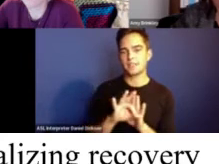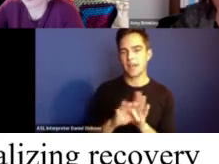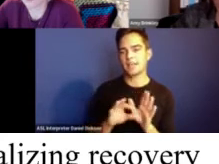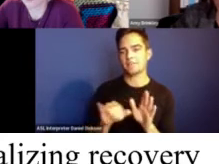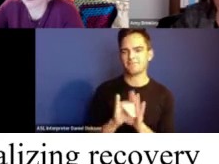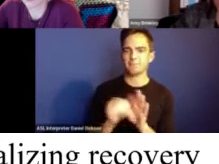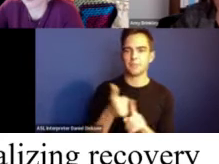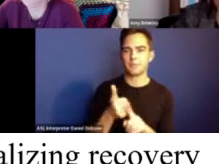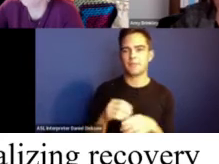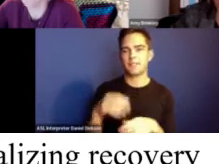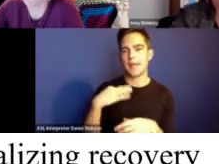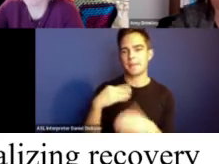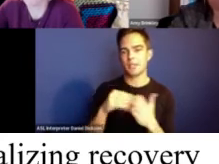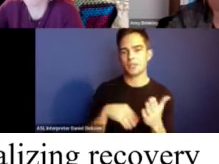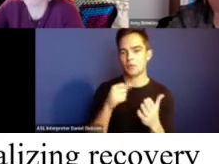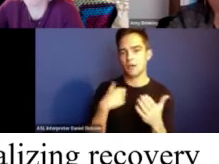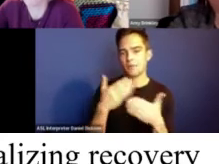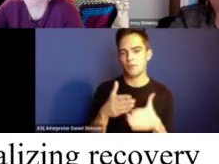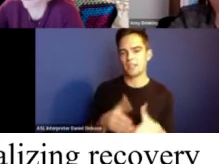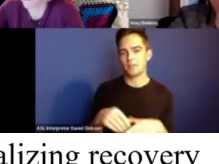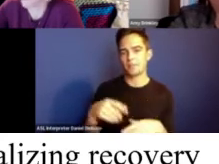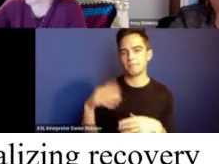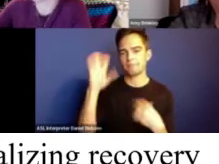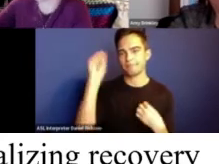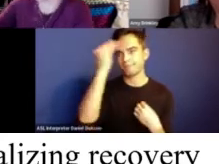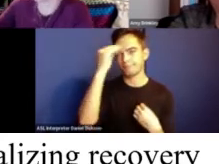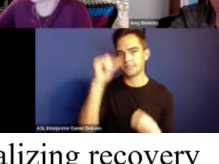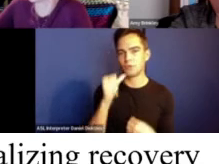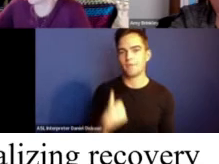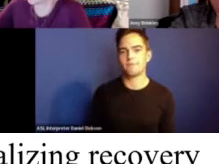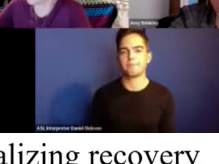just don't have the breakdown off the top of my head. Great. Great. Bevin Croft: Okay, sounds good.